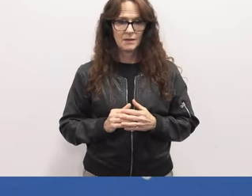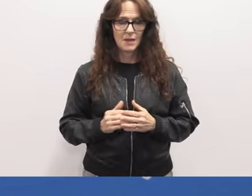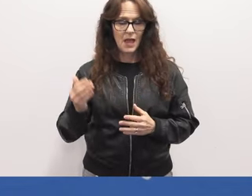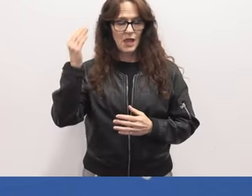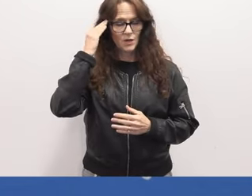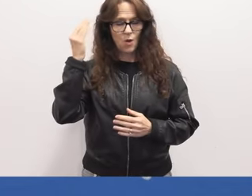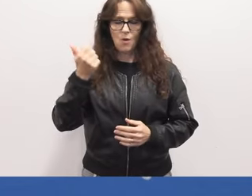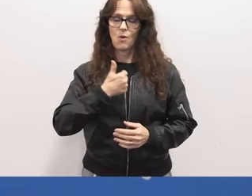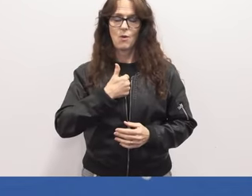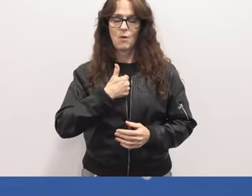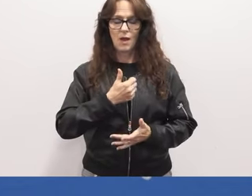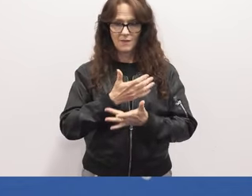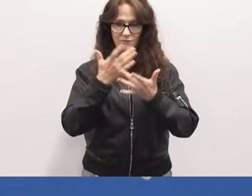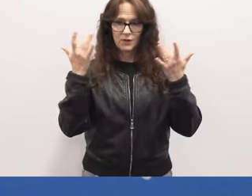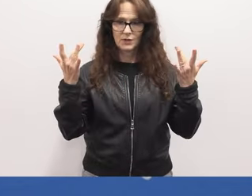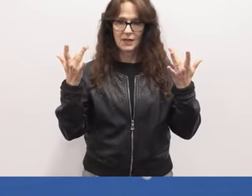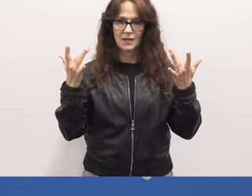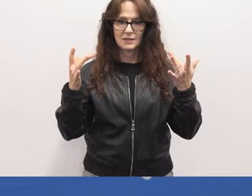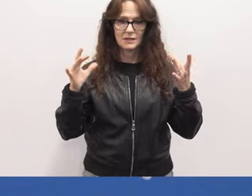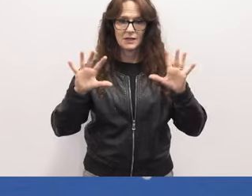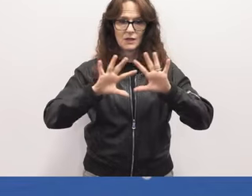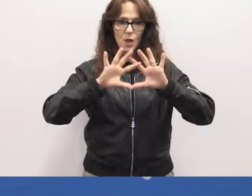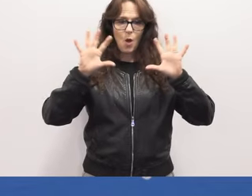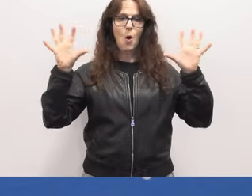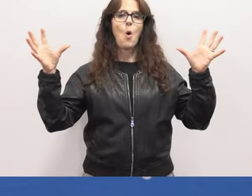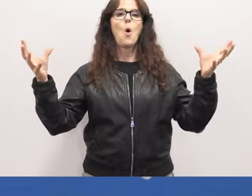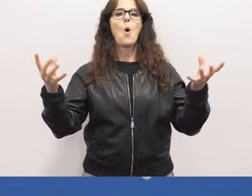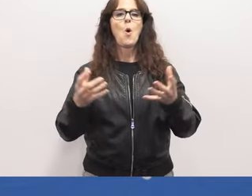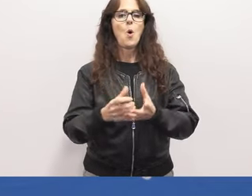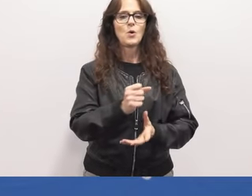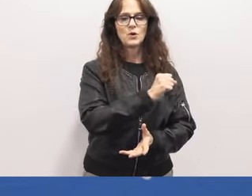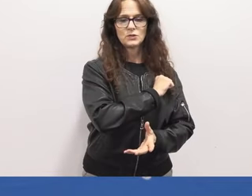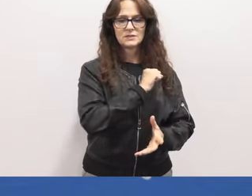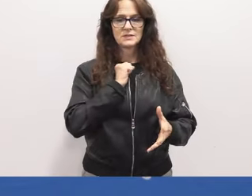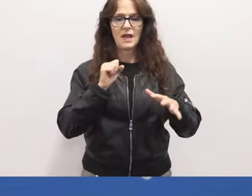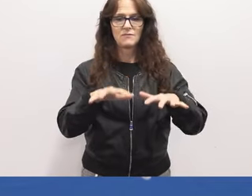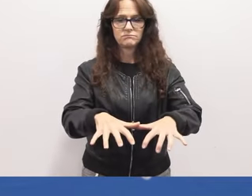I forget that there's a whole staff that works full-time,